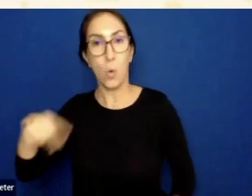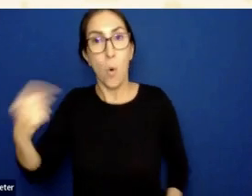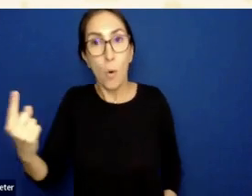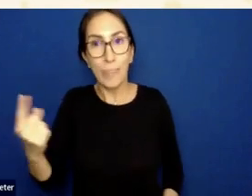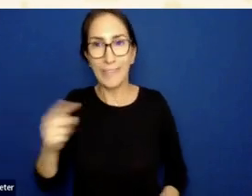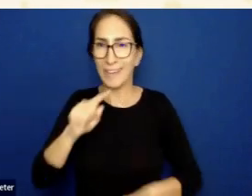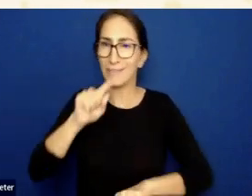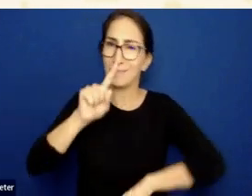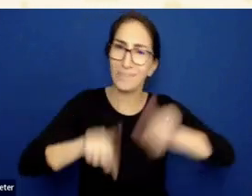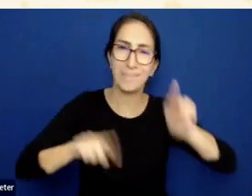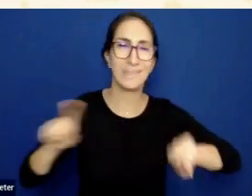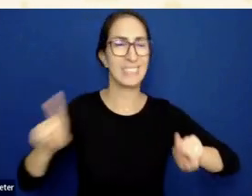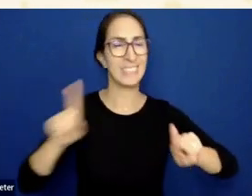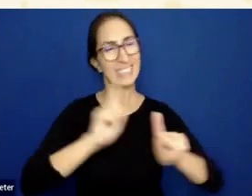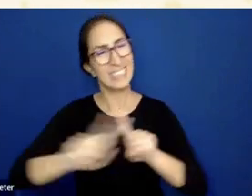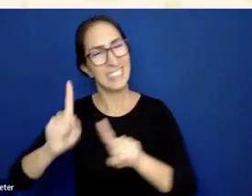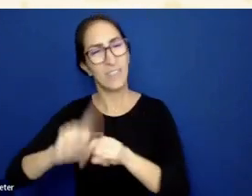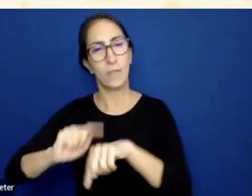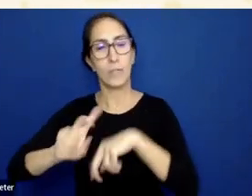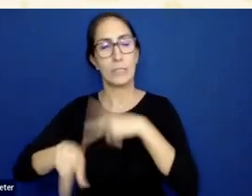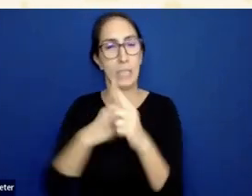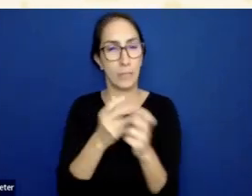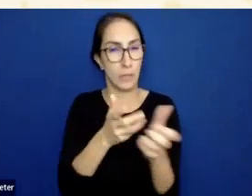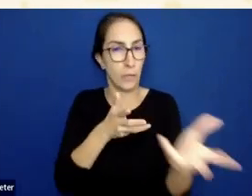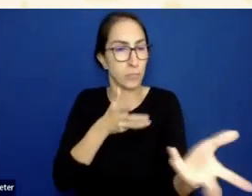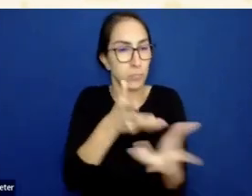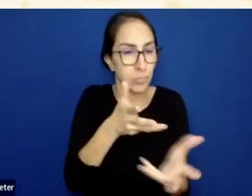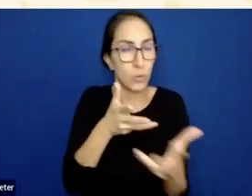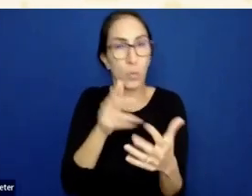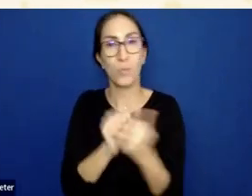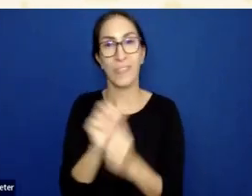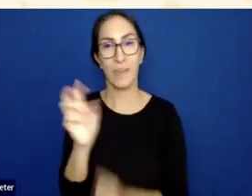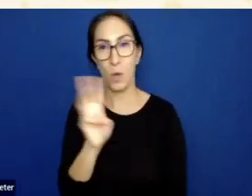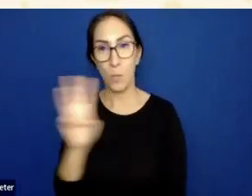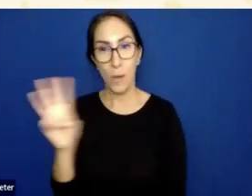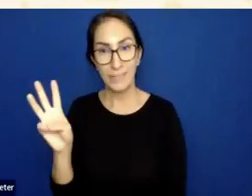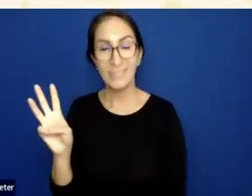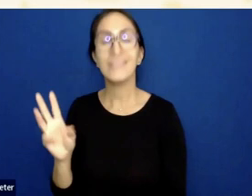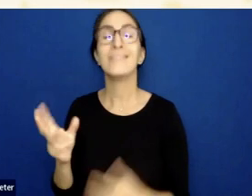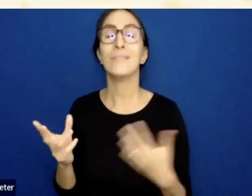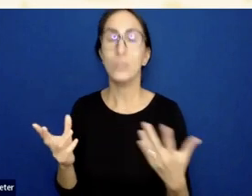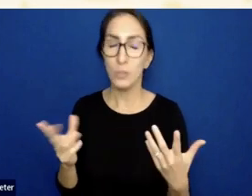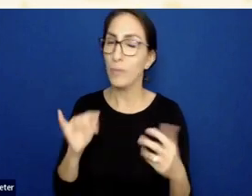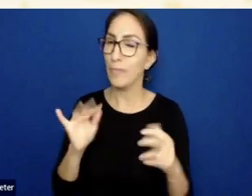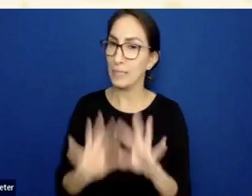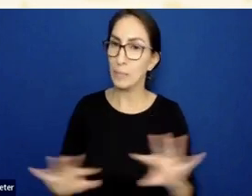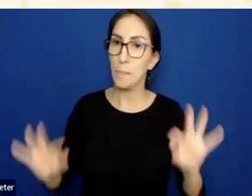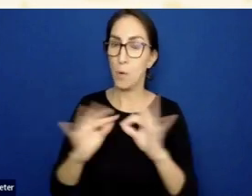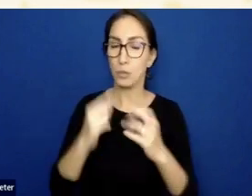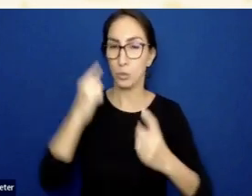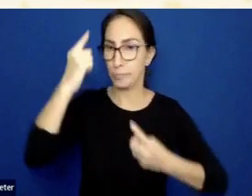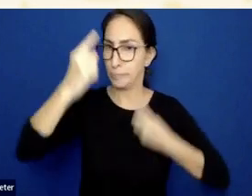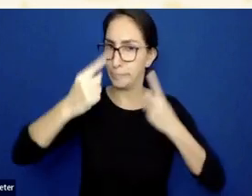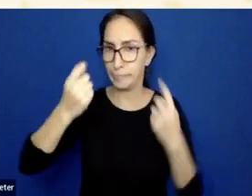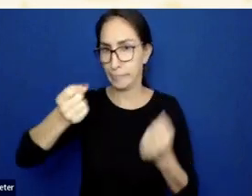All the interactions are different, and that's why we need to understand what will also be the way that the users needs